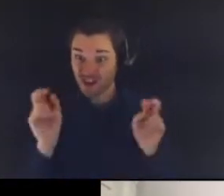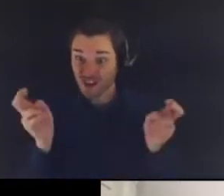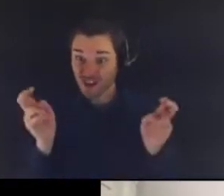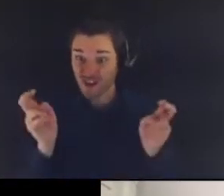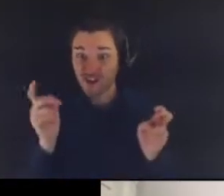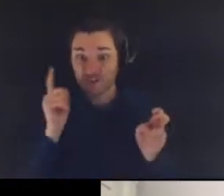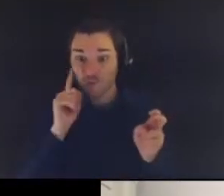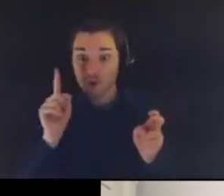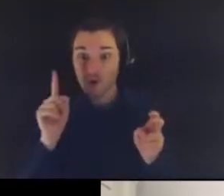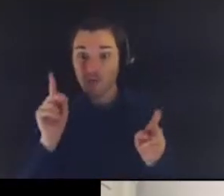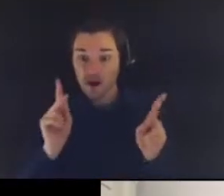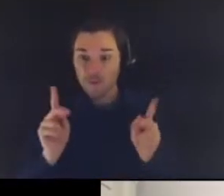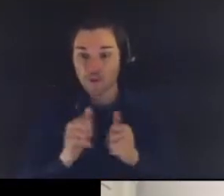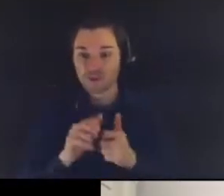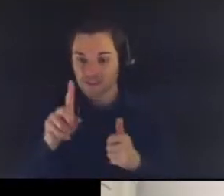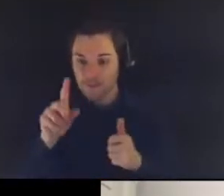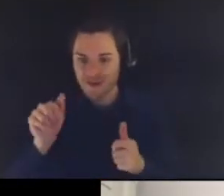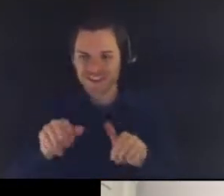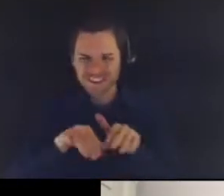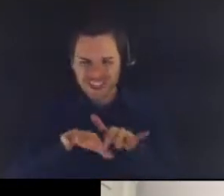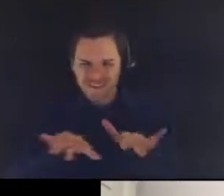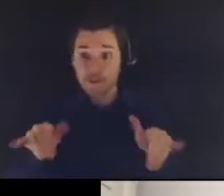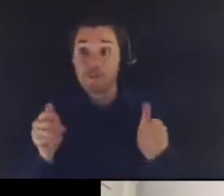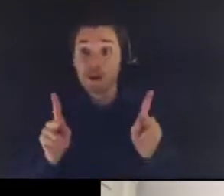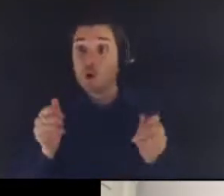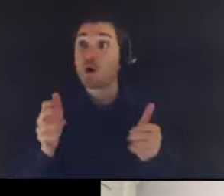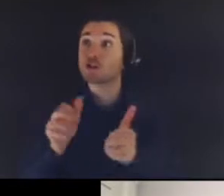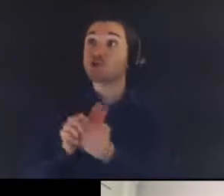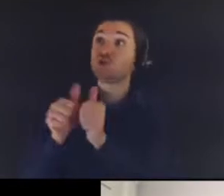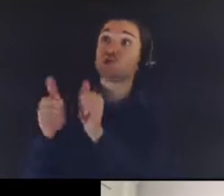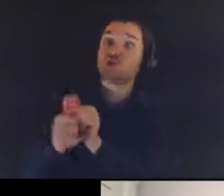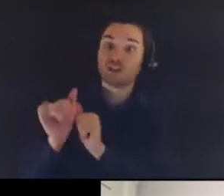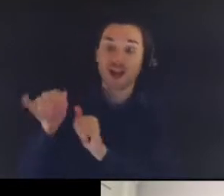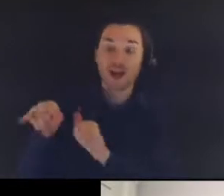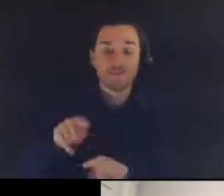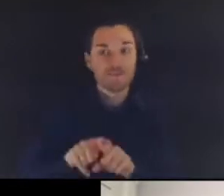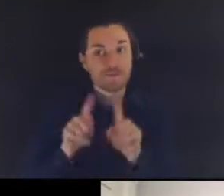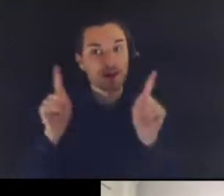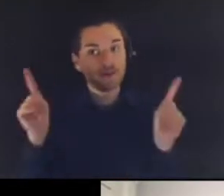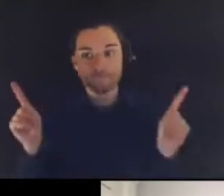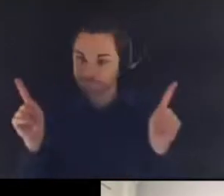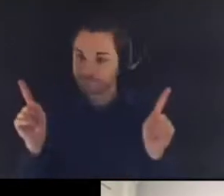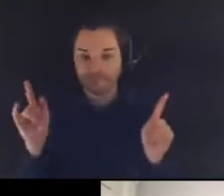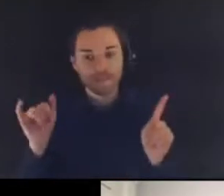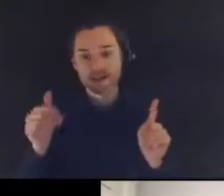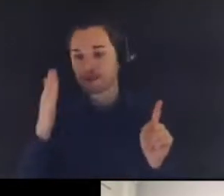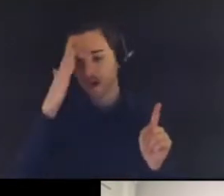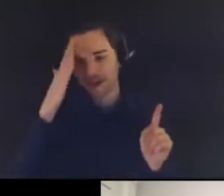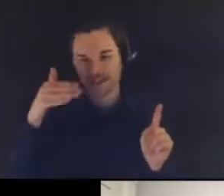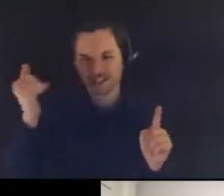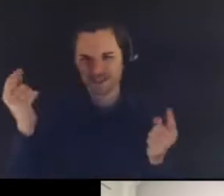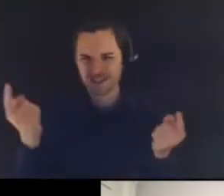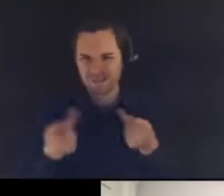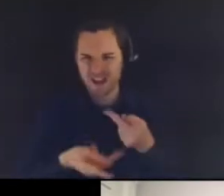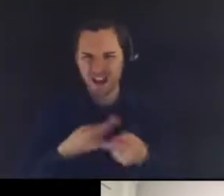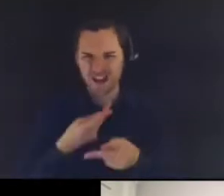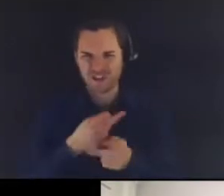want to change it. So, let s continue doing what we ve been doing.